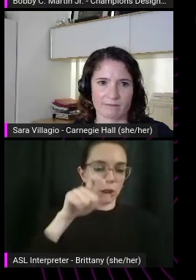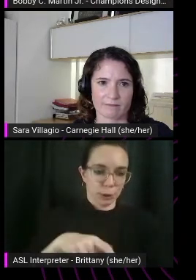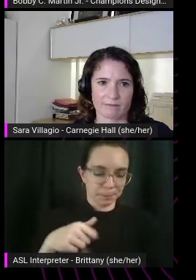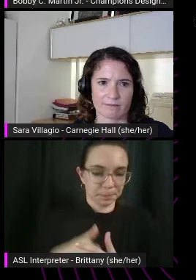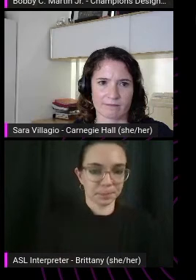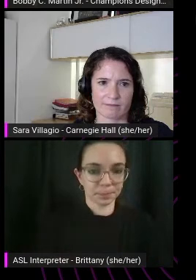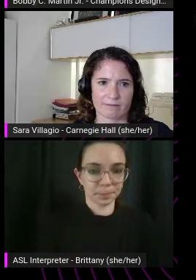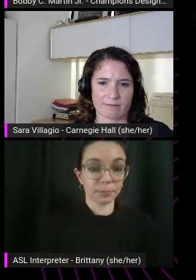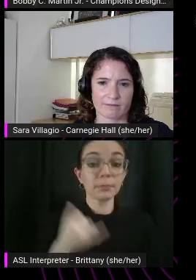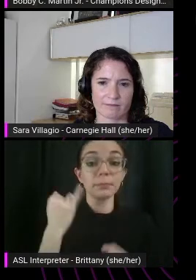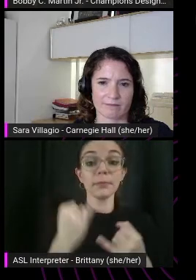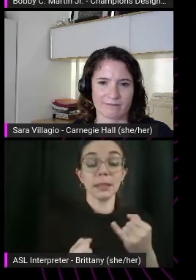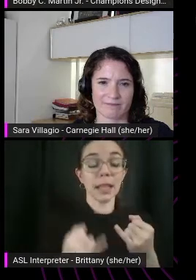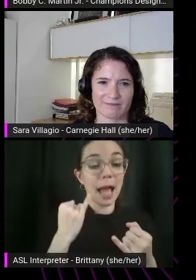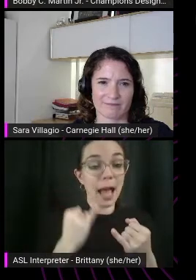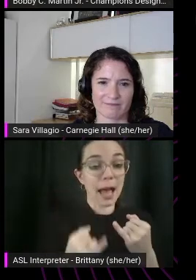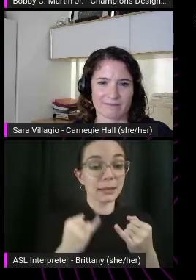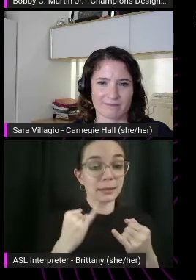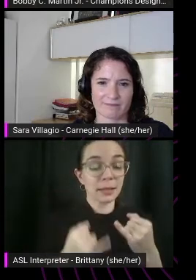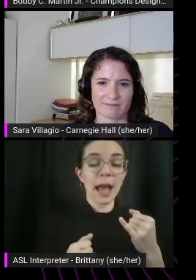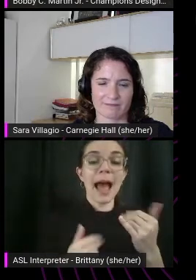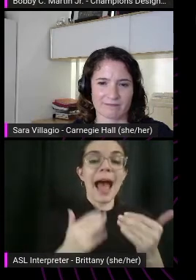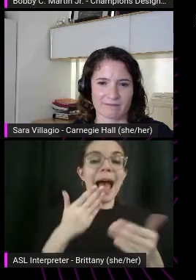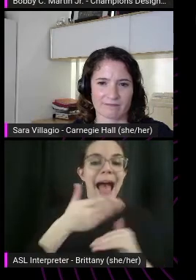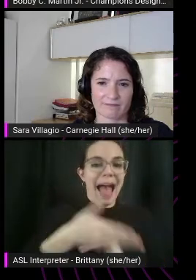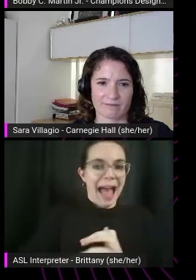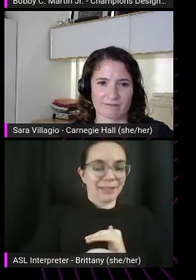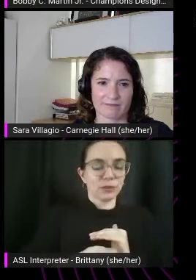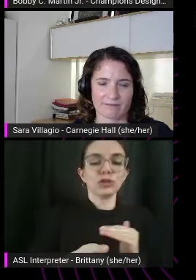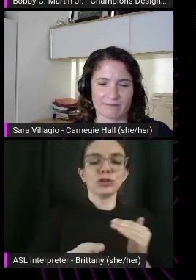And lastly, after you've gone through these steps,